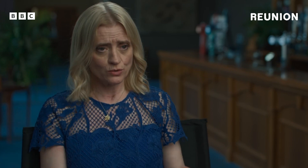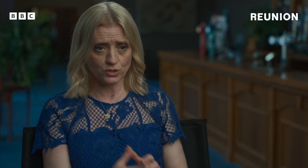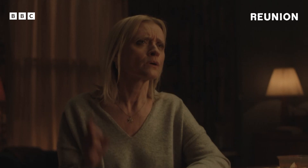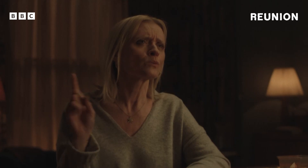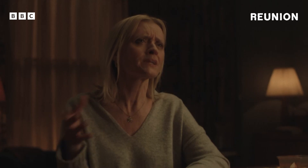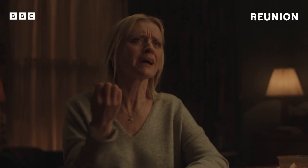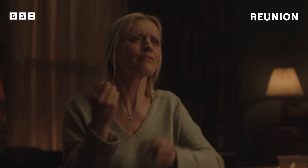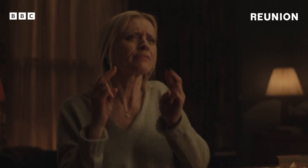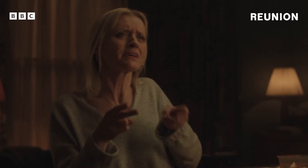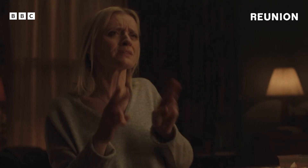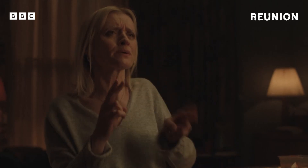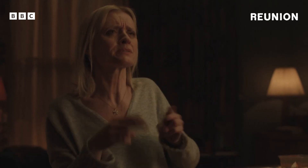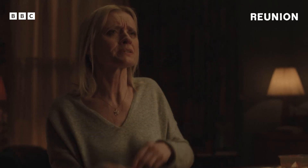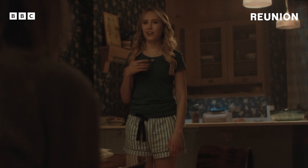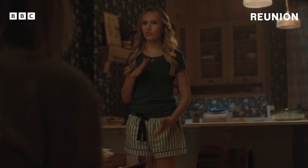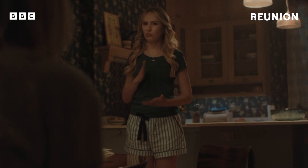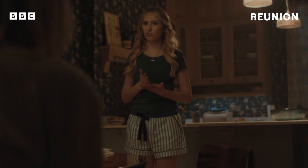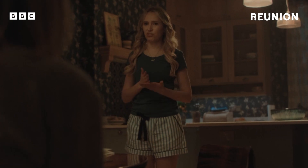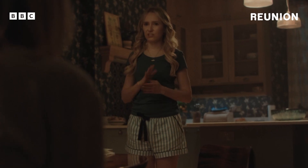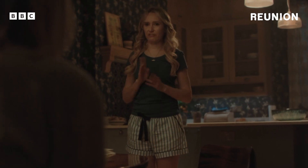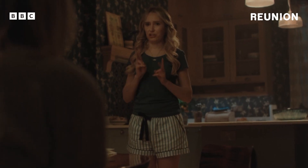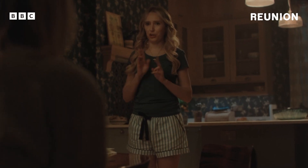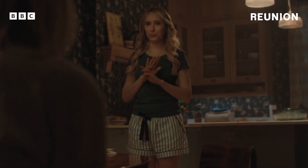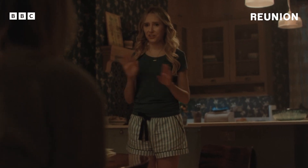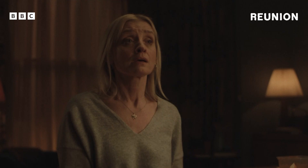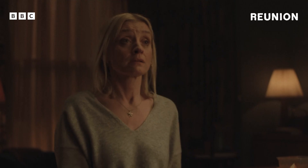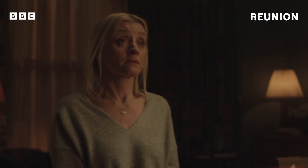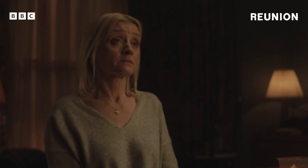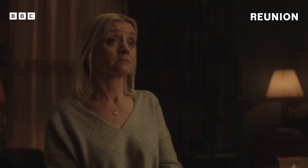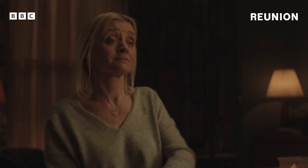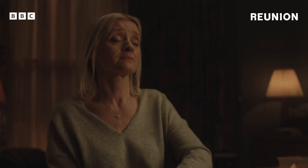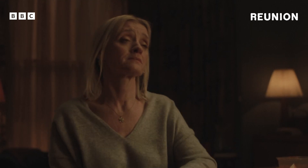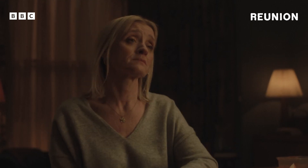You're just wide open and ready to learn. And I've had the most incredible teacher, Duffy.